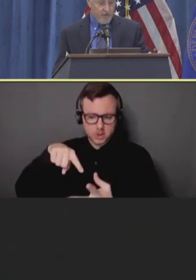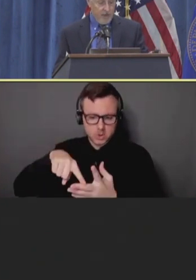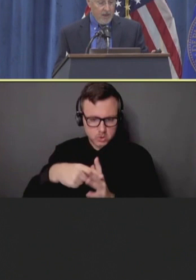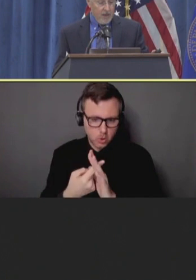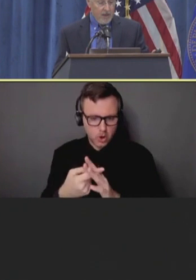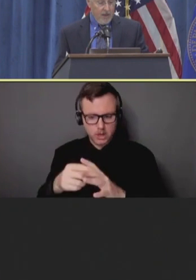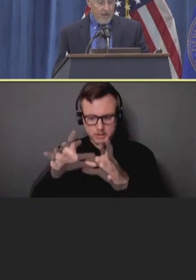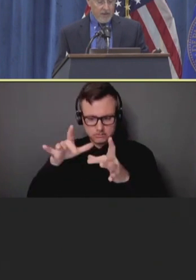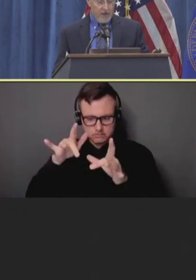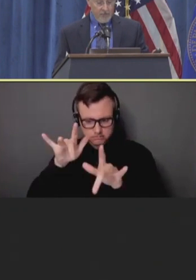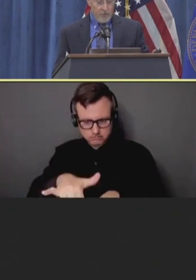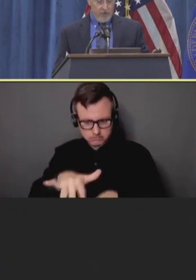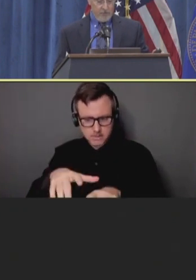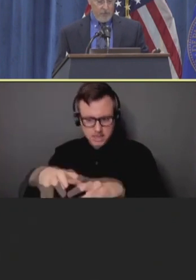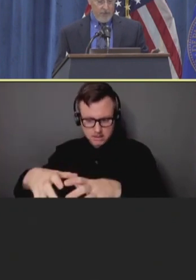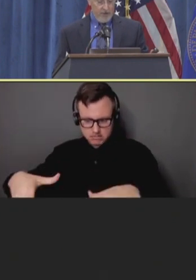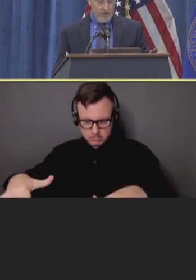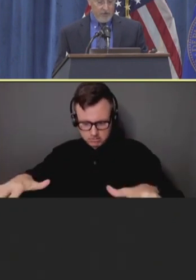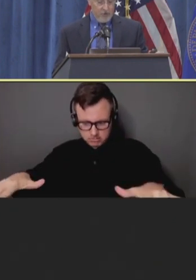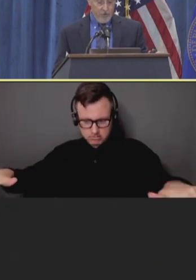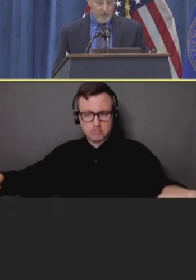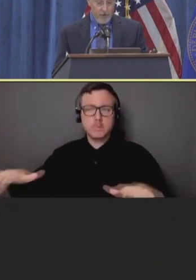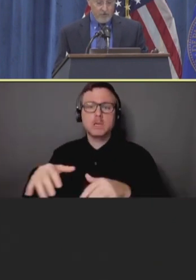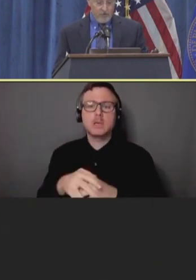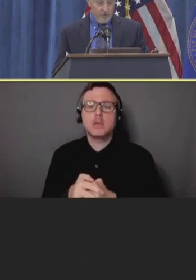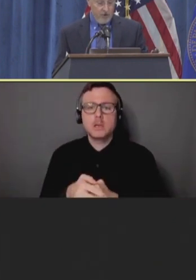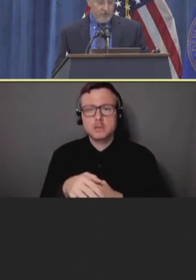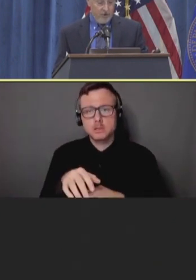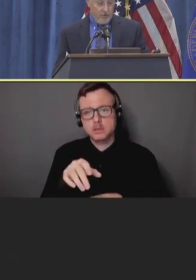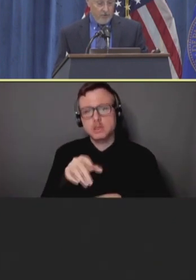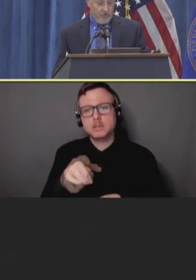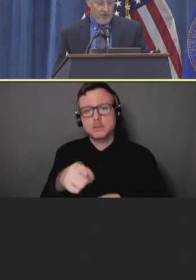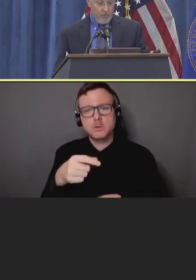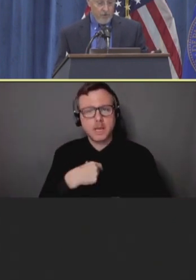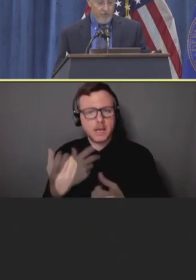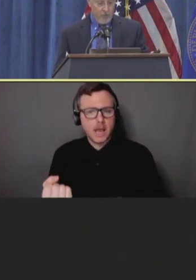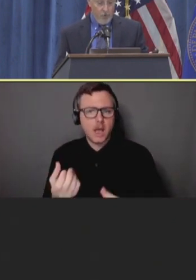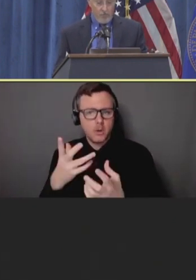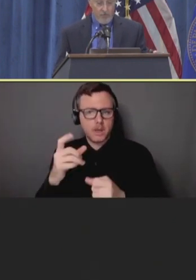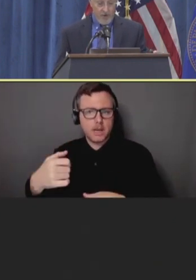Avian influenza remains an issue which poses a risk to humans, and the brief report provided